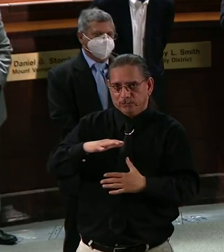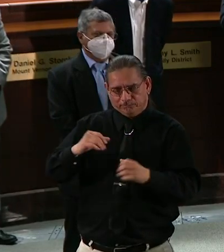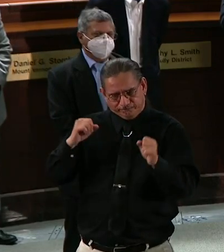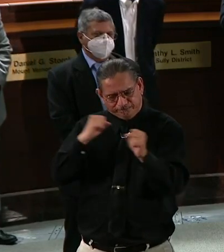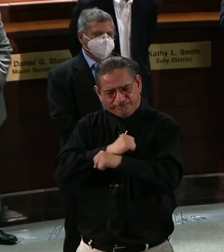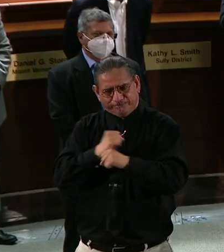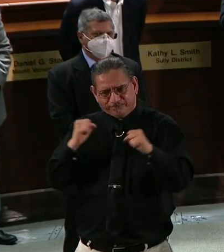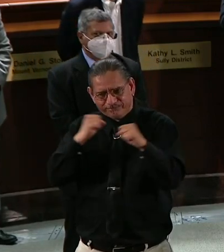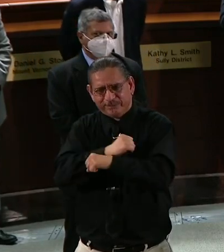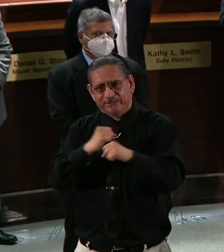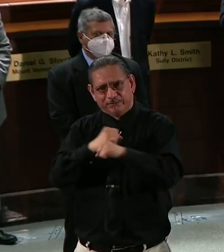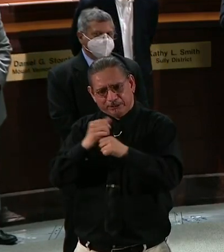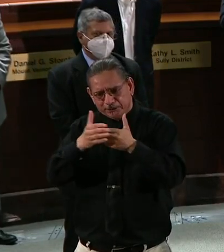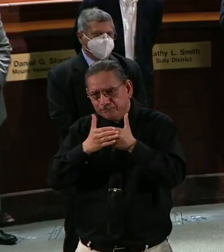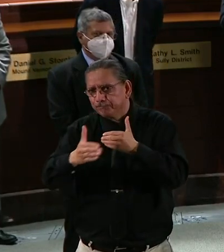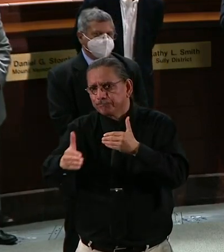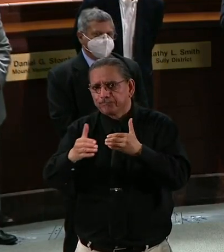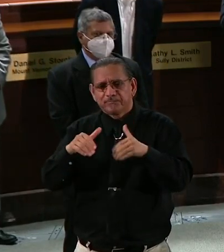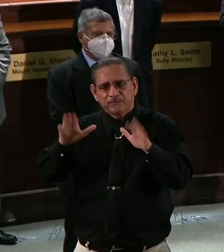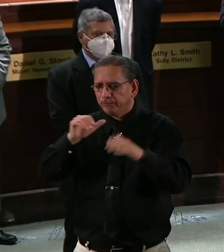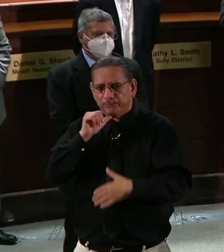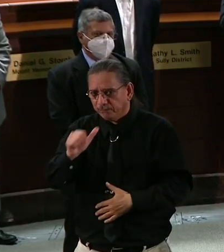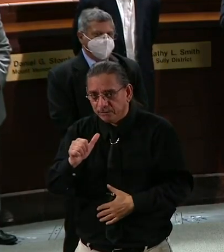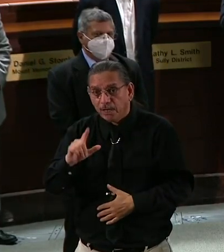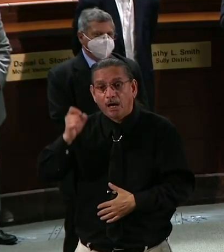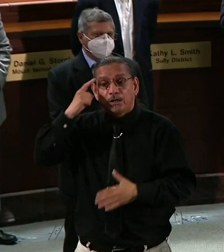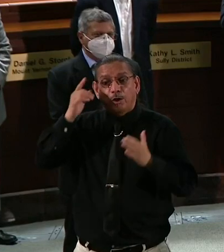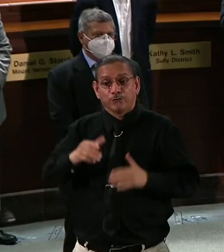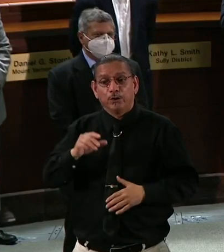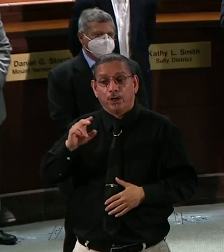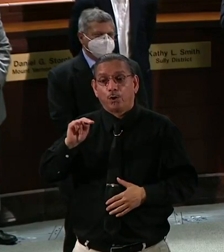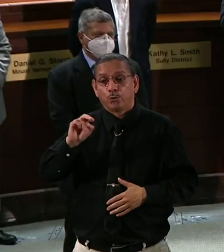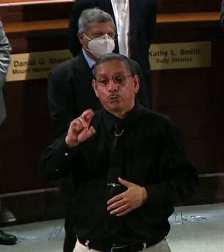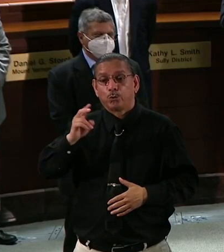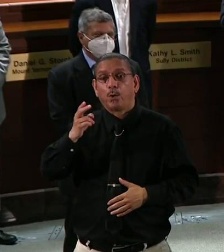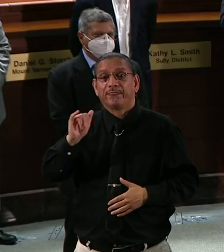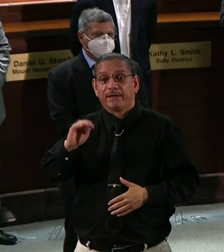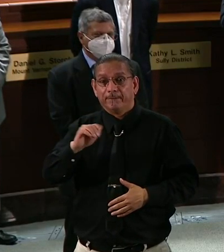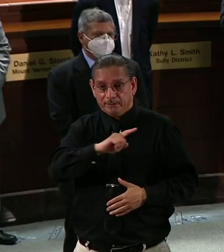NEW IN THE- THEY SEE AT THE END